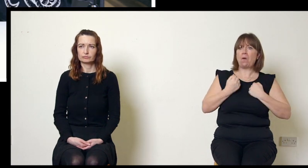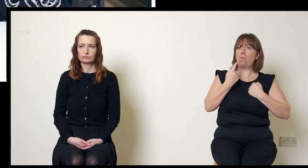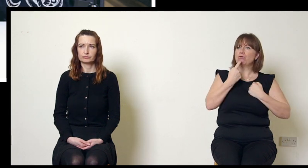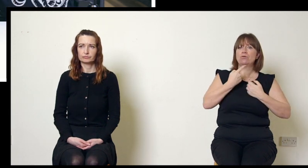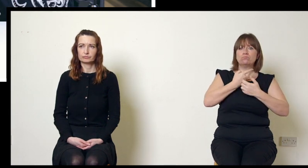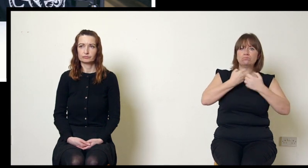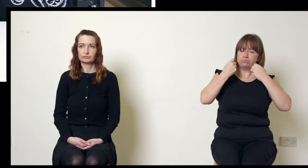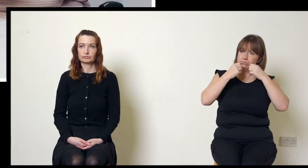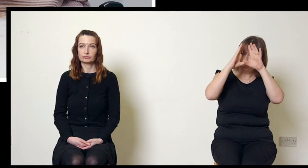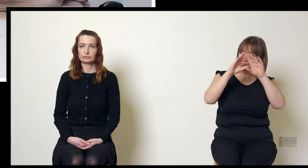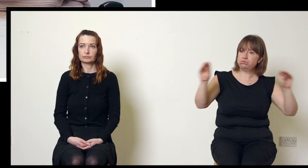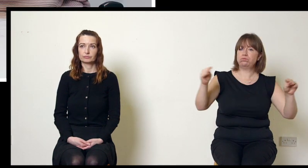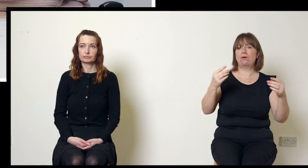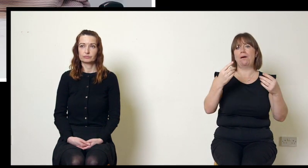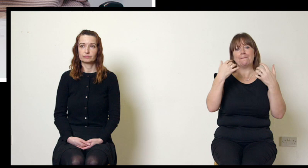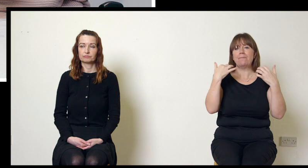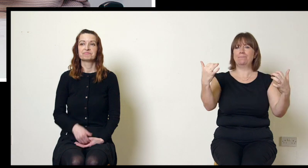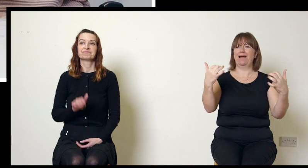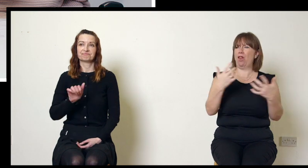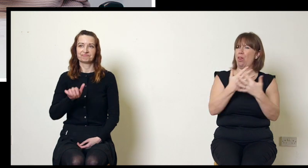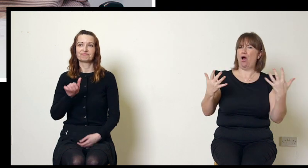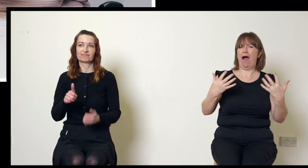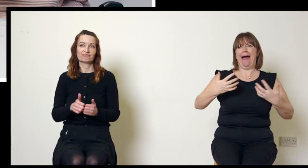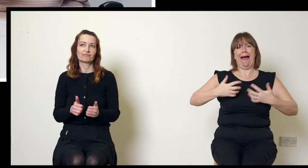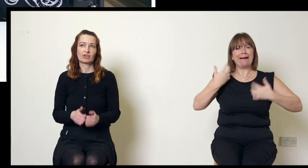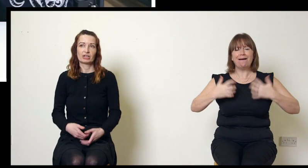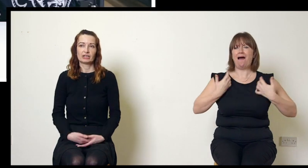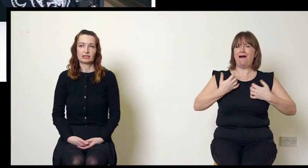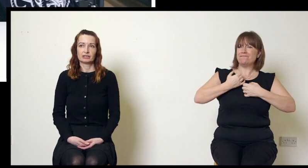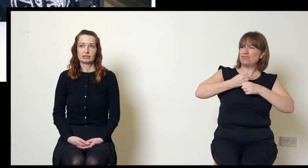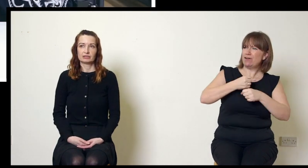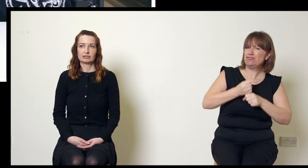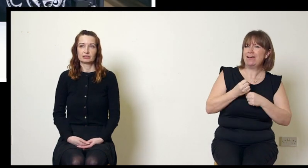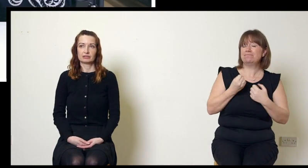So naturally, lots of it was anger, lots of it was frustration, and there was lovely, beautiful bits in it too.